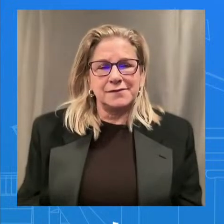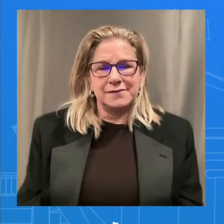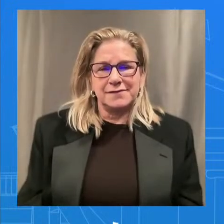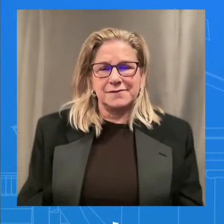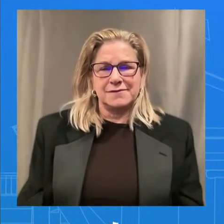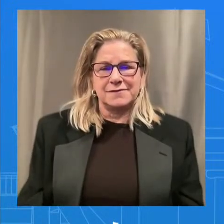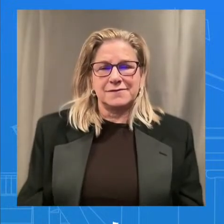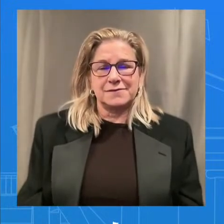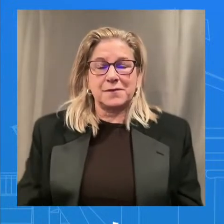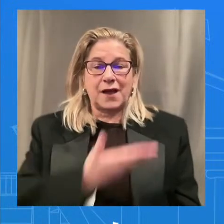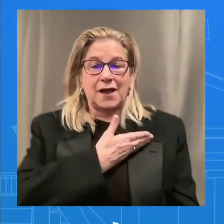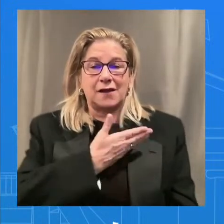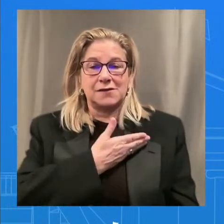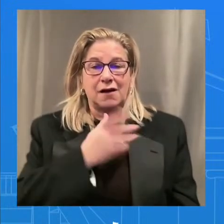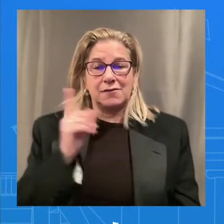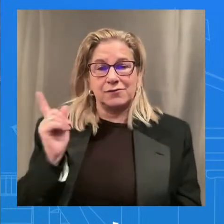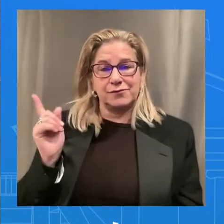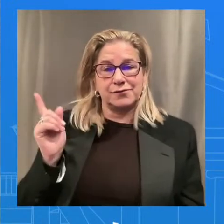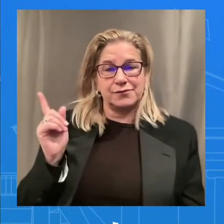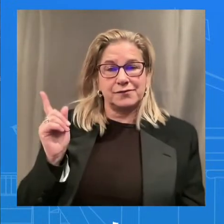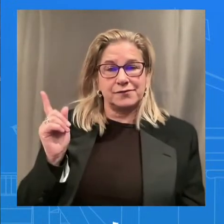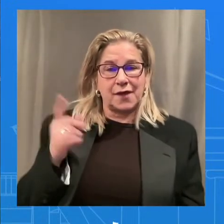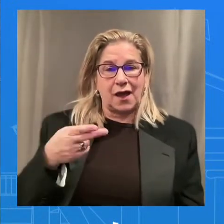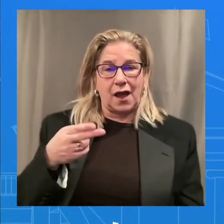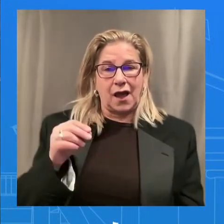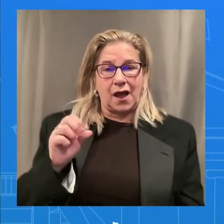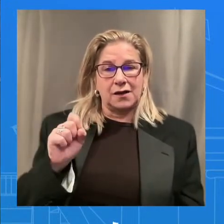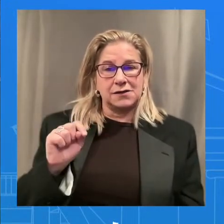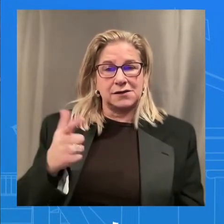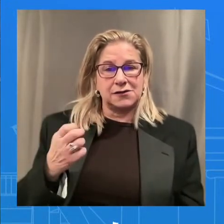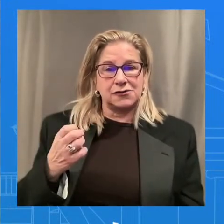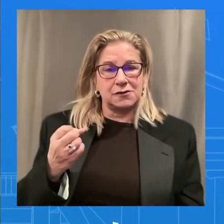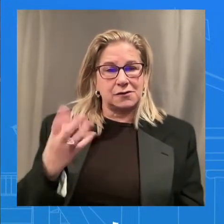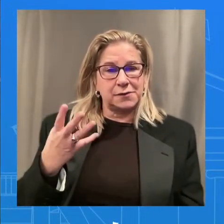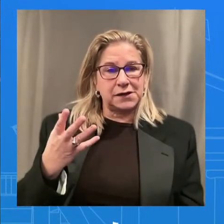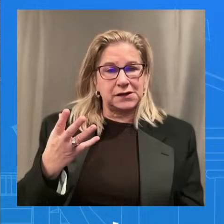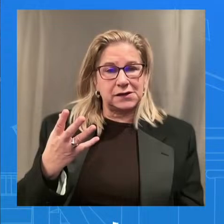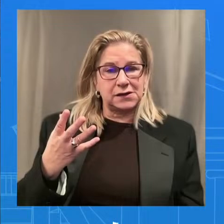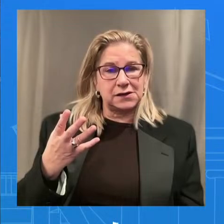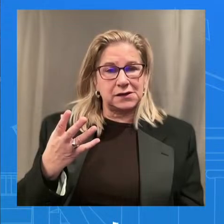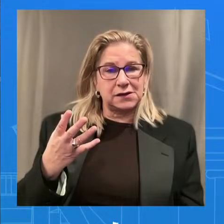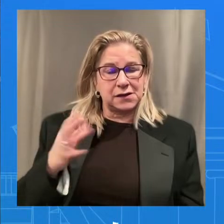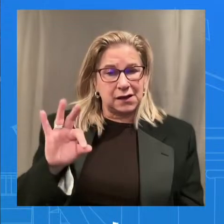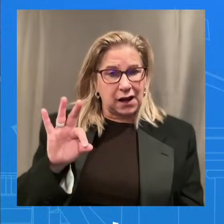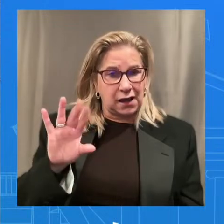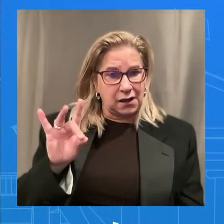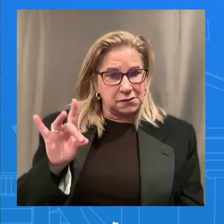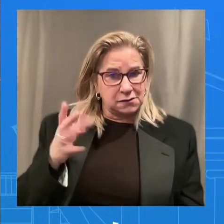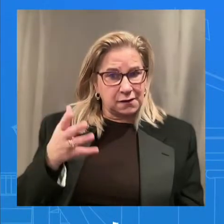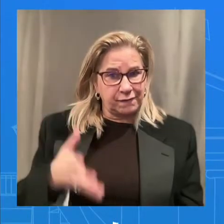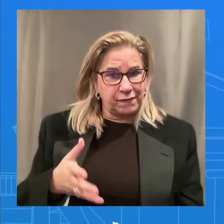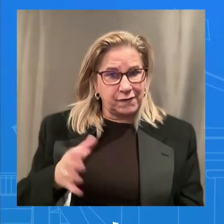how many of the 98 hostages that are still held are believed to be alive? All 98? Mr. Sullivan: I have to give it --